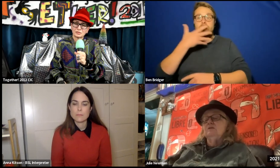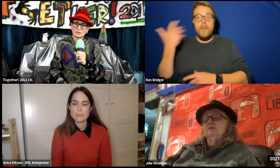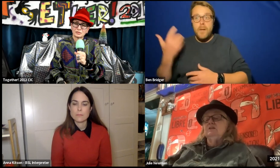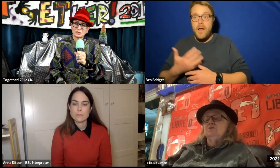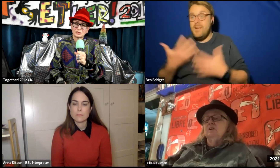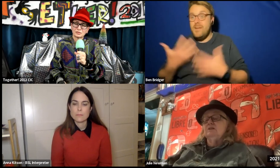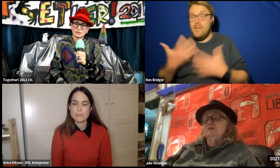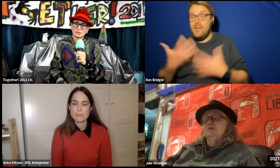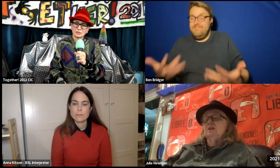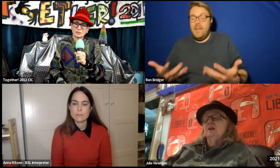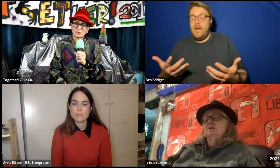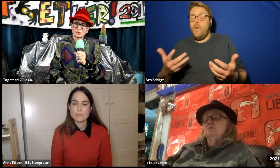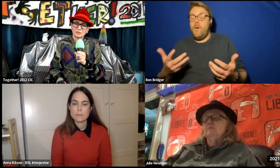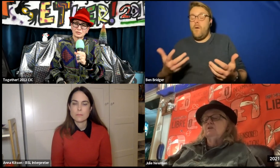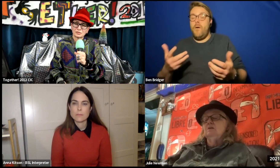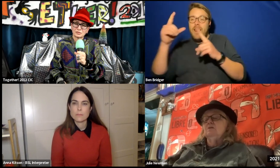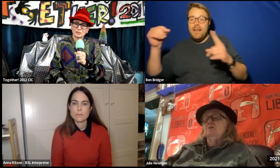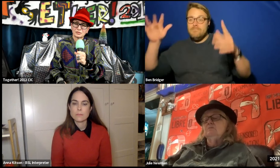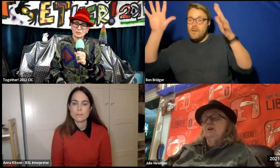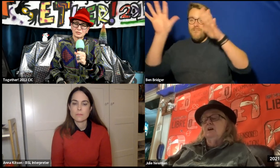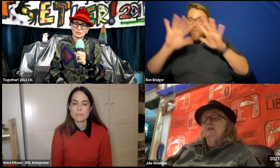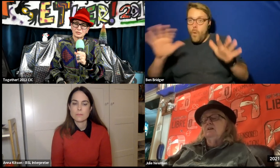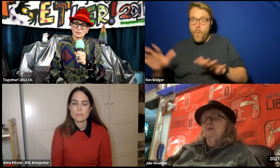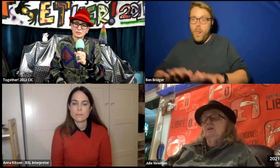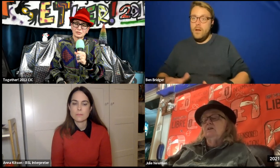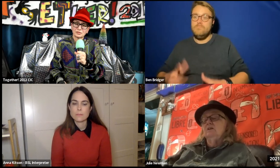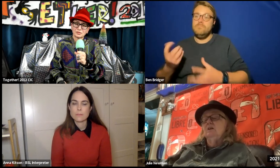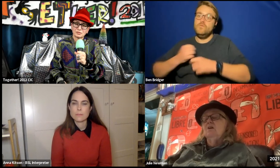The detritus swept along and piling high